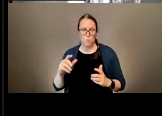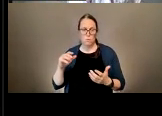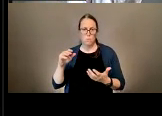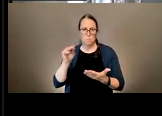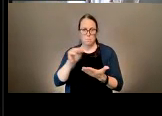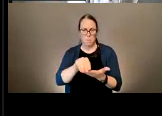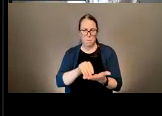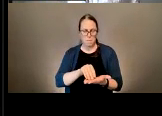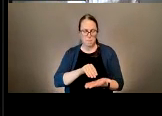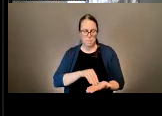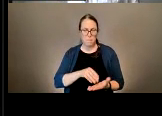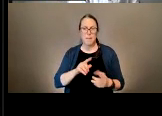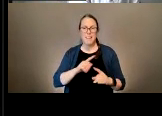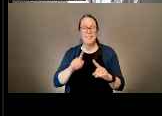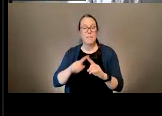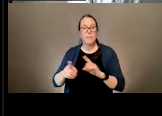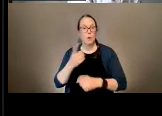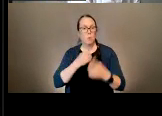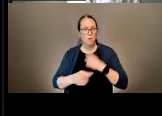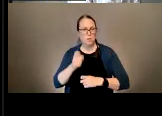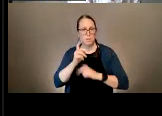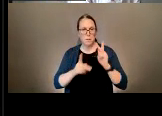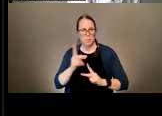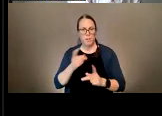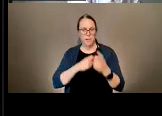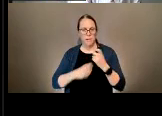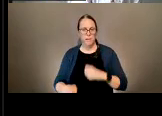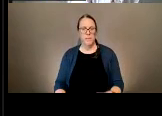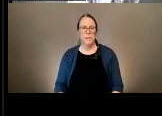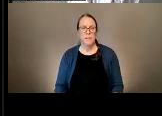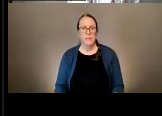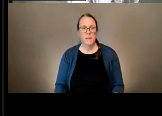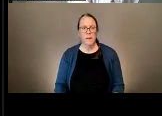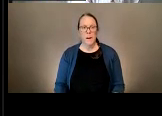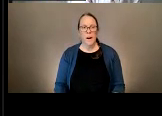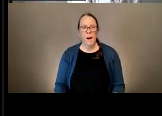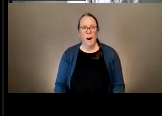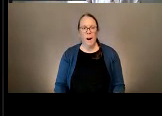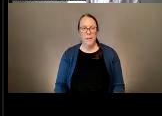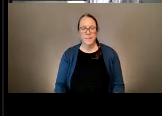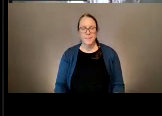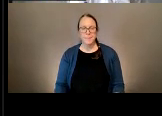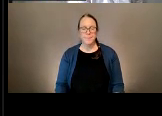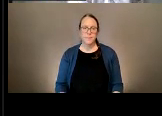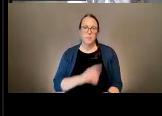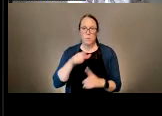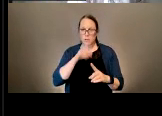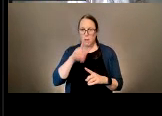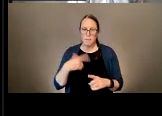kind of a lot of the different questions that people asked about. You know, there were some questions that people had